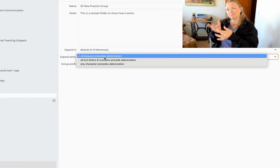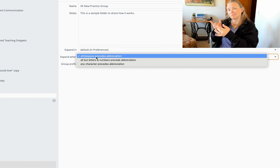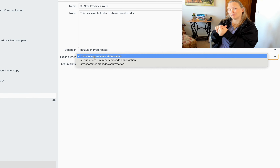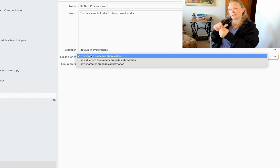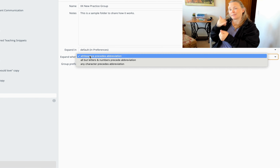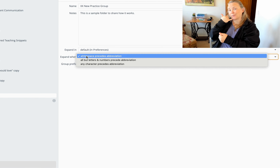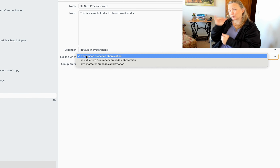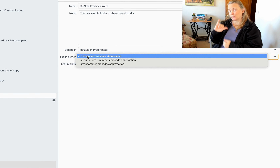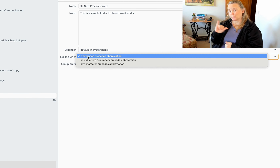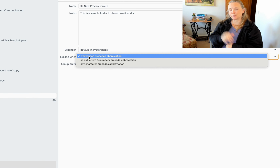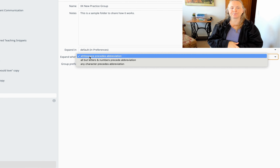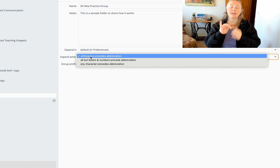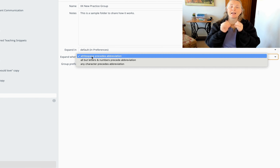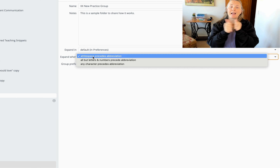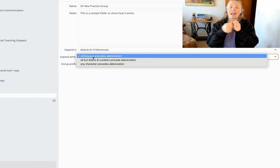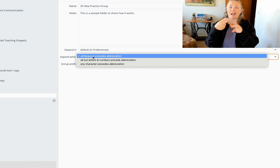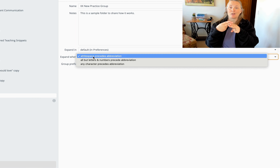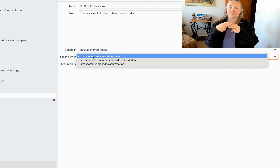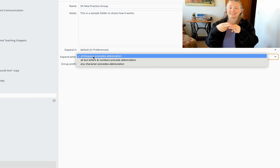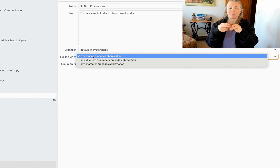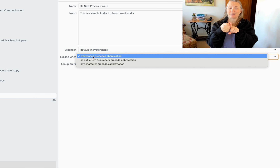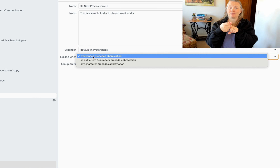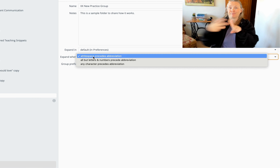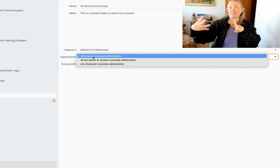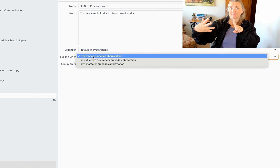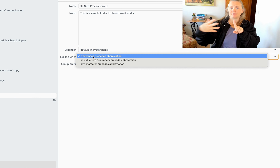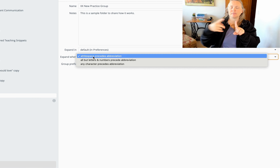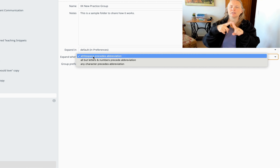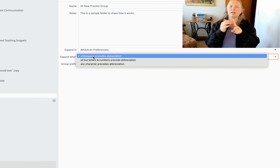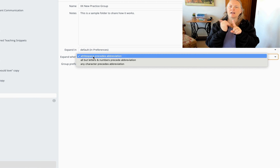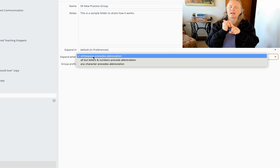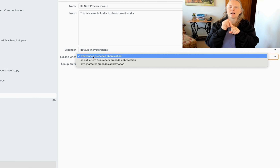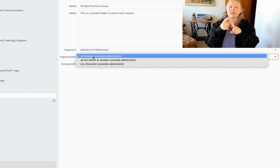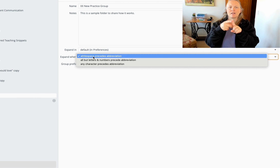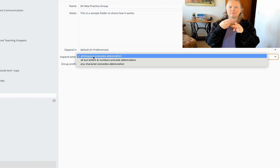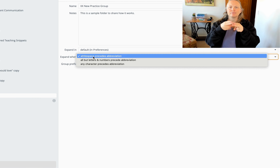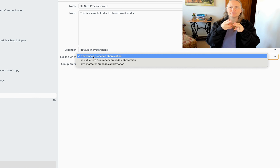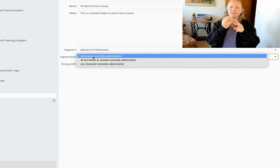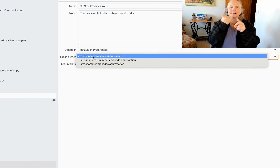Is if there's white space before you start typing the snippet, then it should expand.